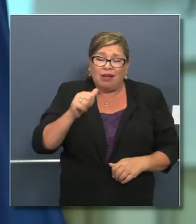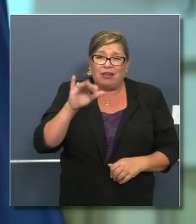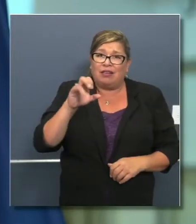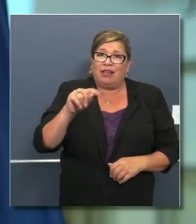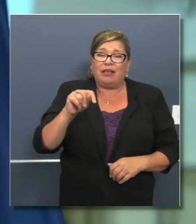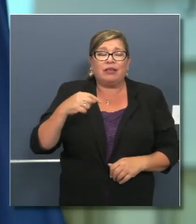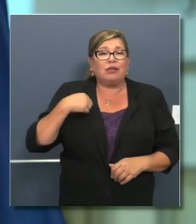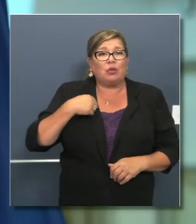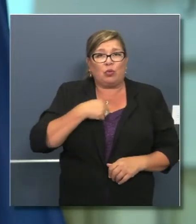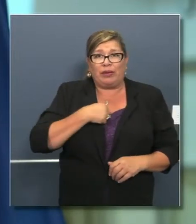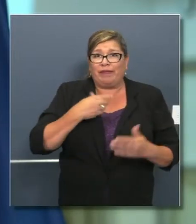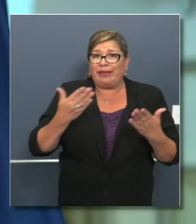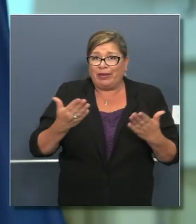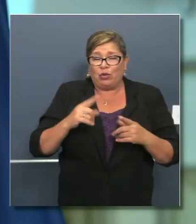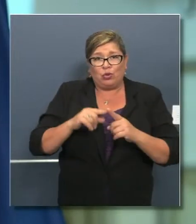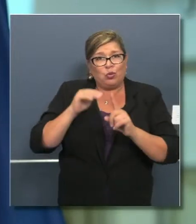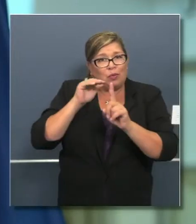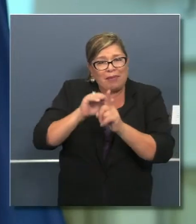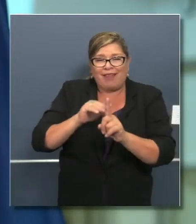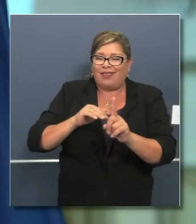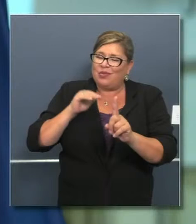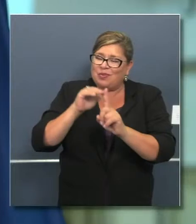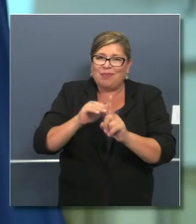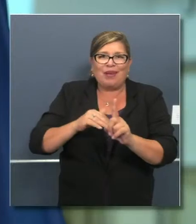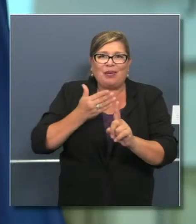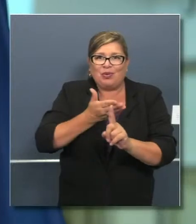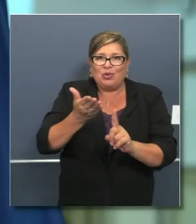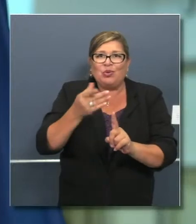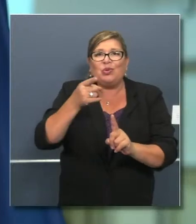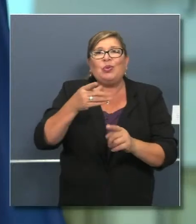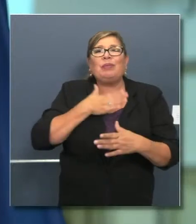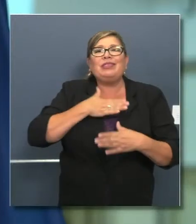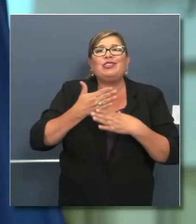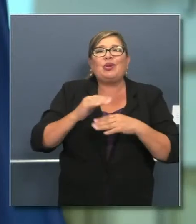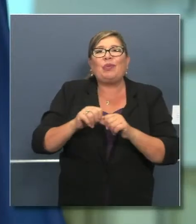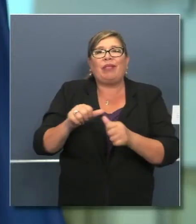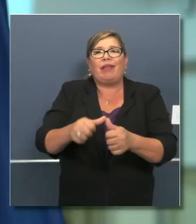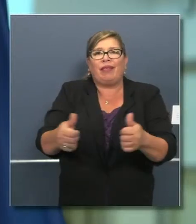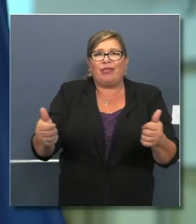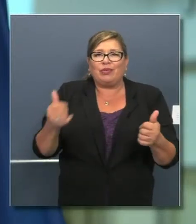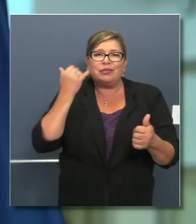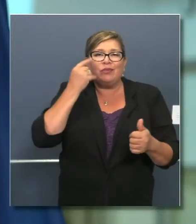here to remind you of that and we encourage you to share that message to the extent you can and